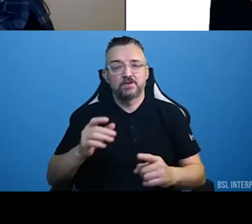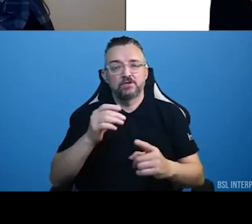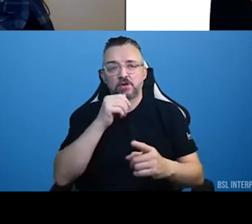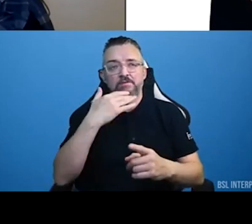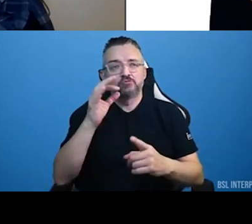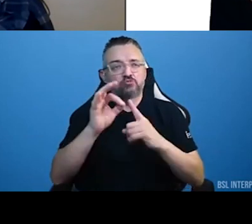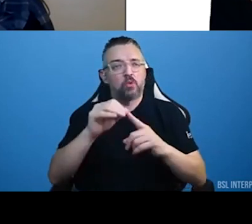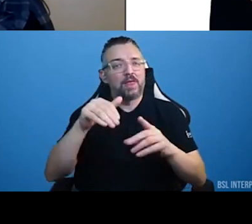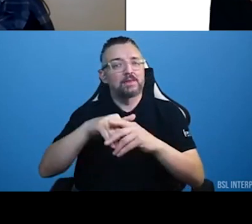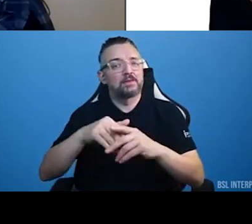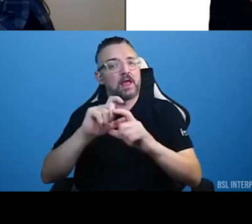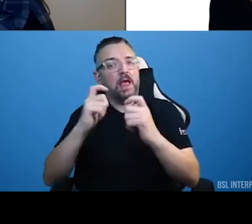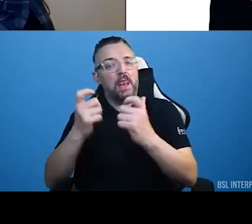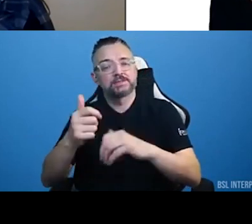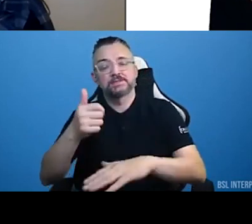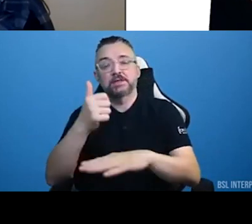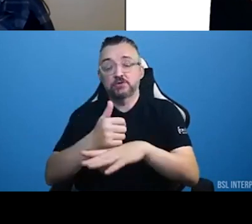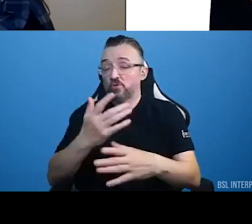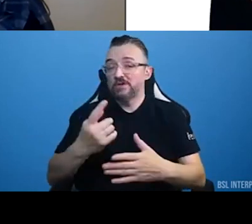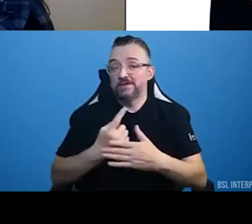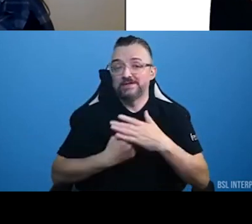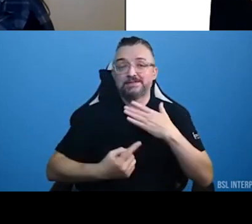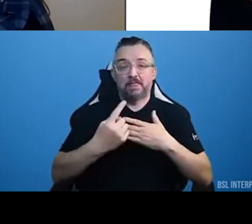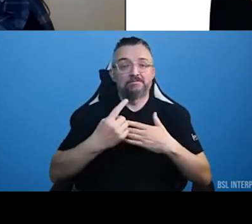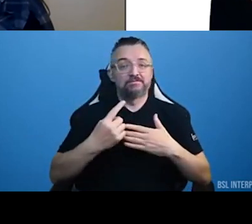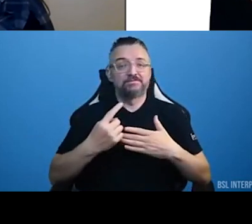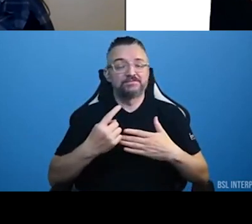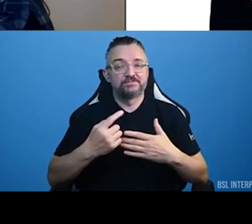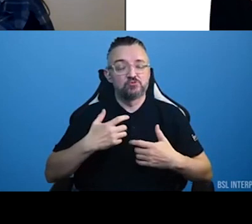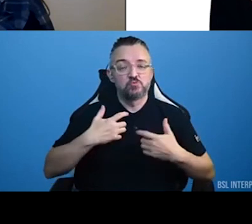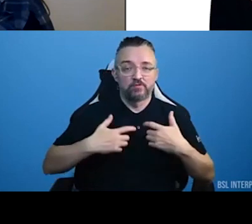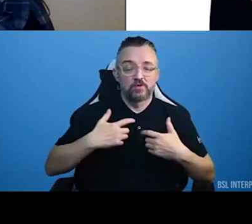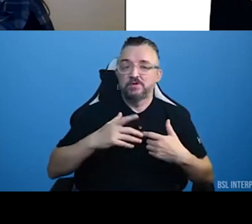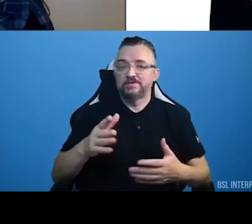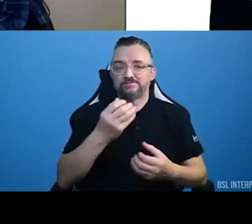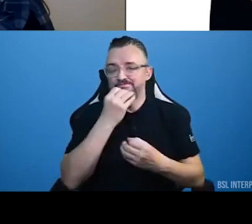So I think it is just self-motivation, which is great, but you know, it needs to be pushed